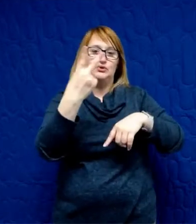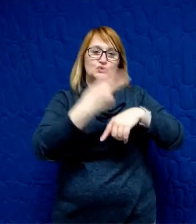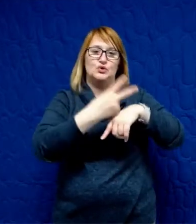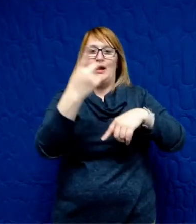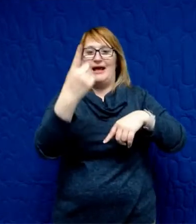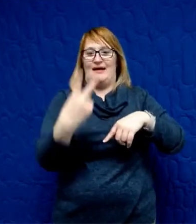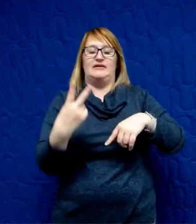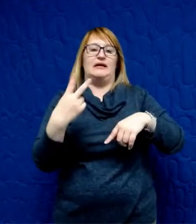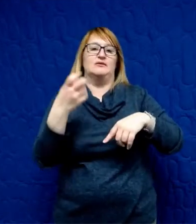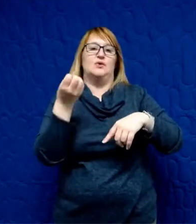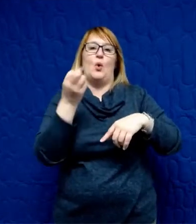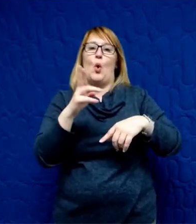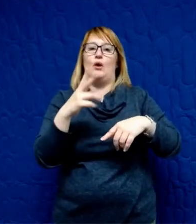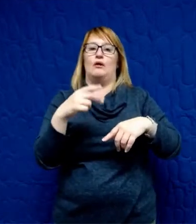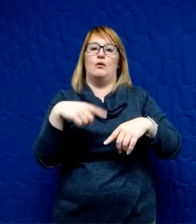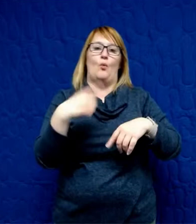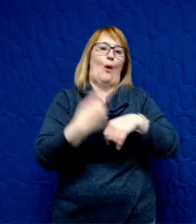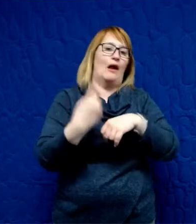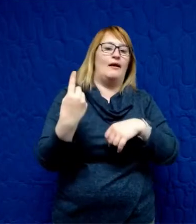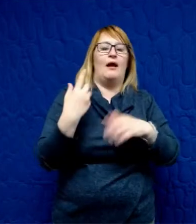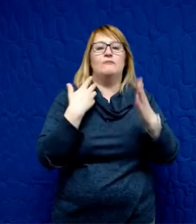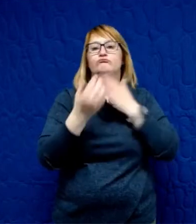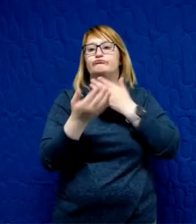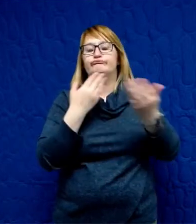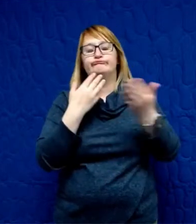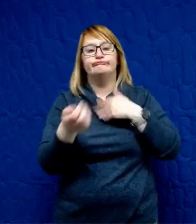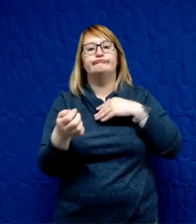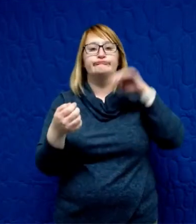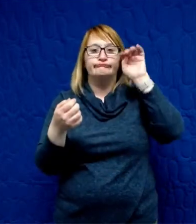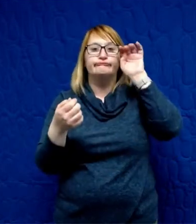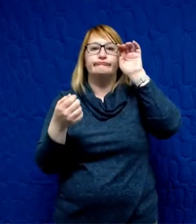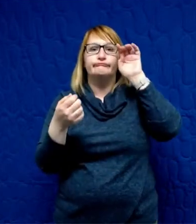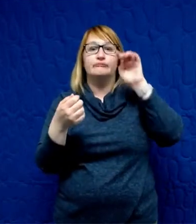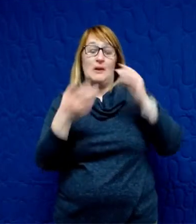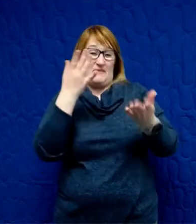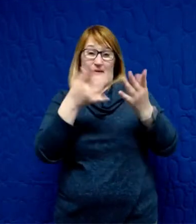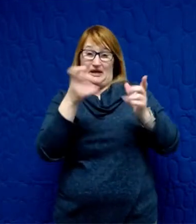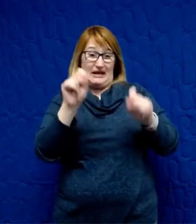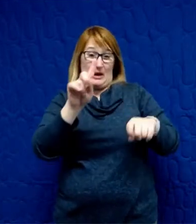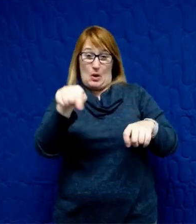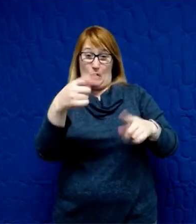you do or if you're only able to stay for a day or even if you're only able to